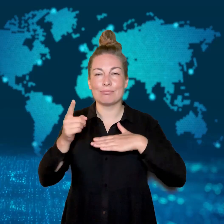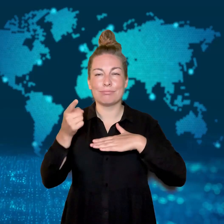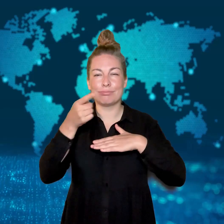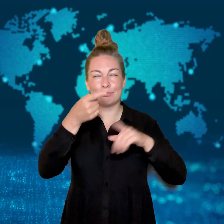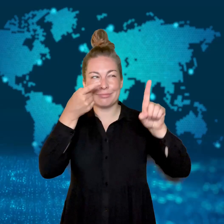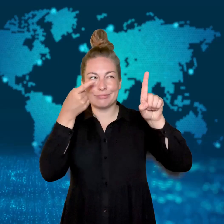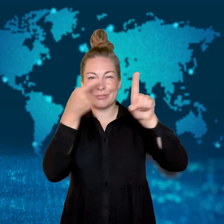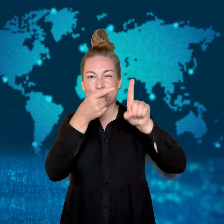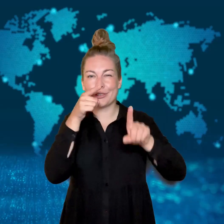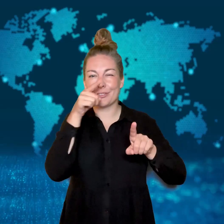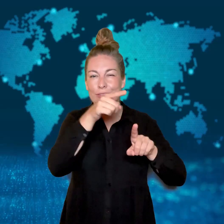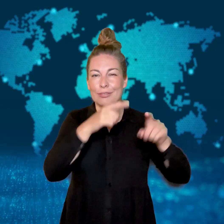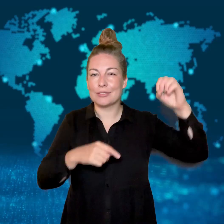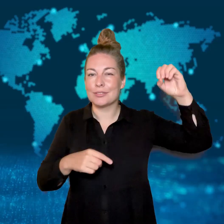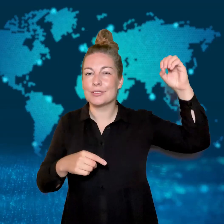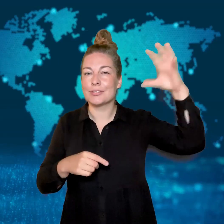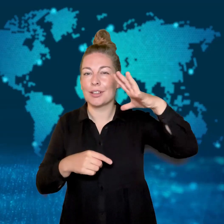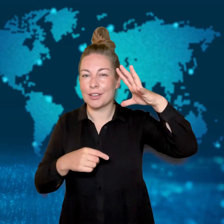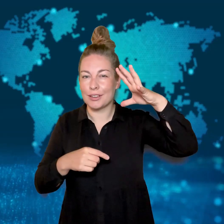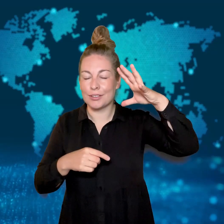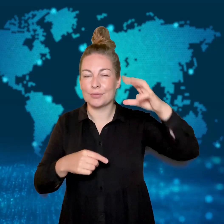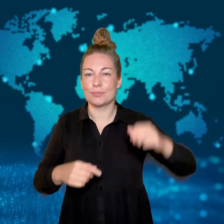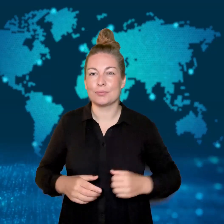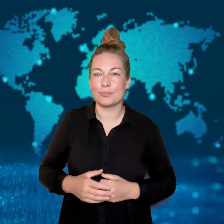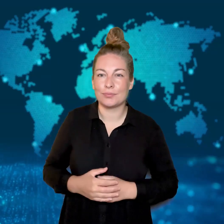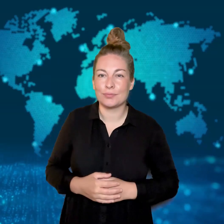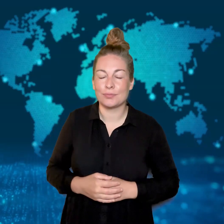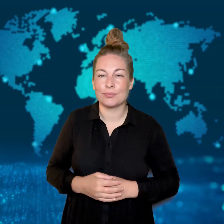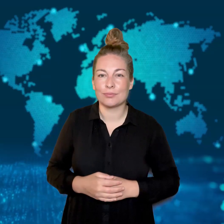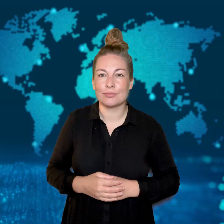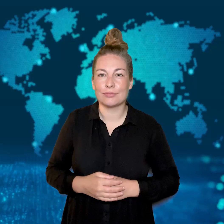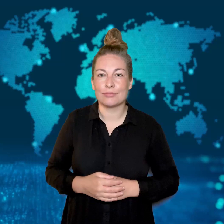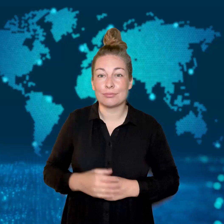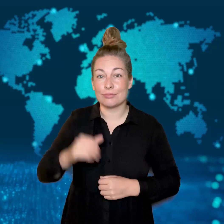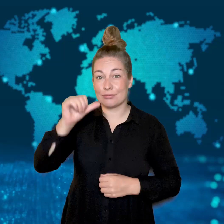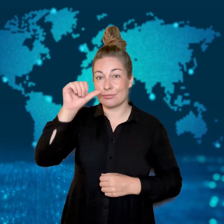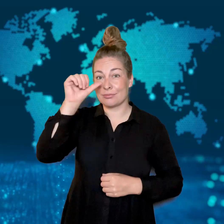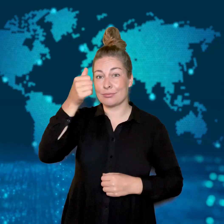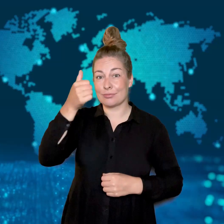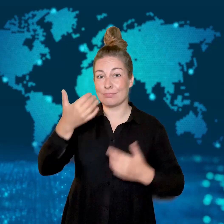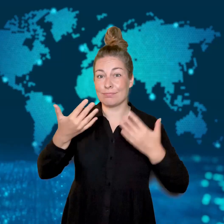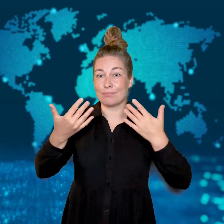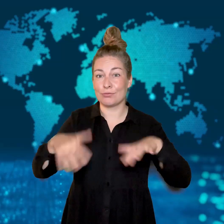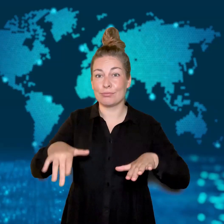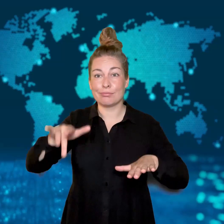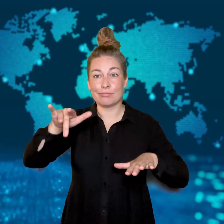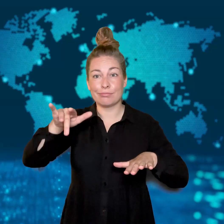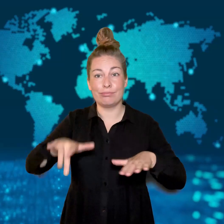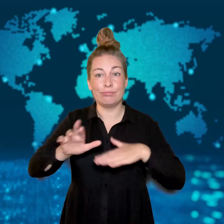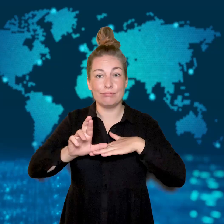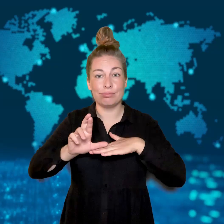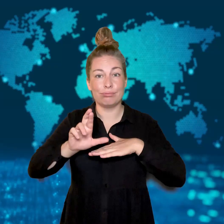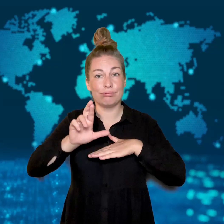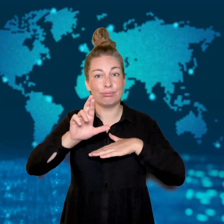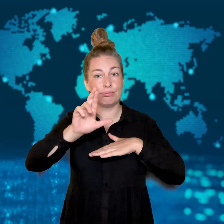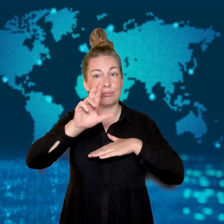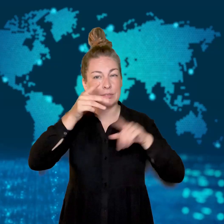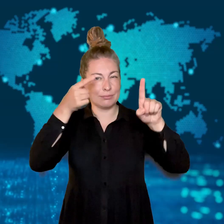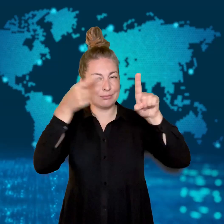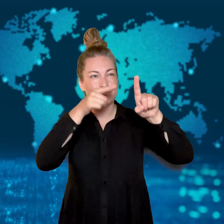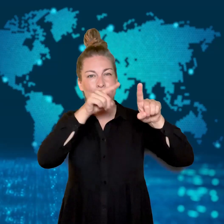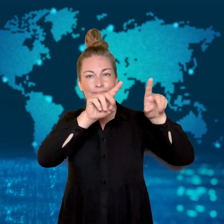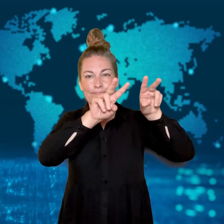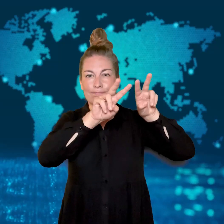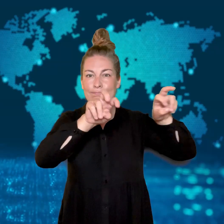India launched its first spacecraft dedicated to studying the sun,